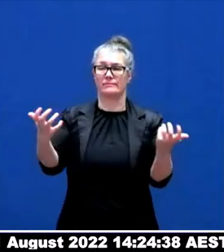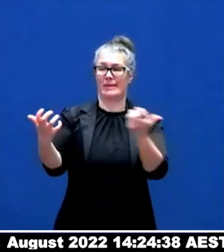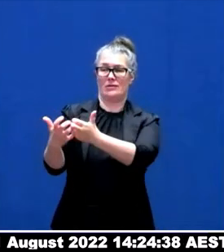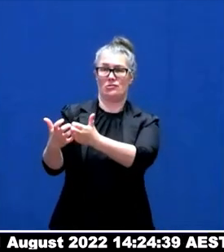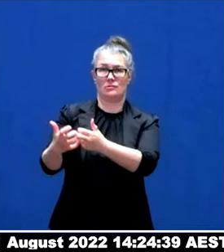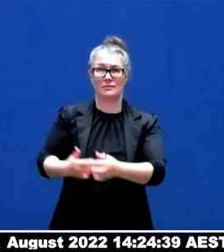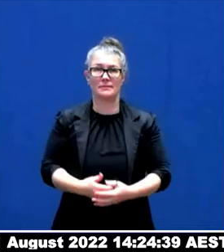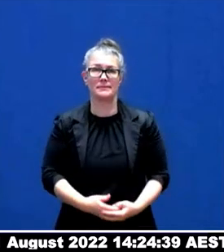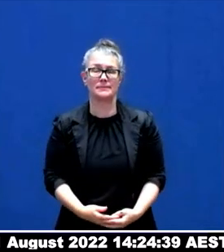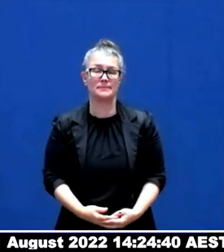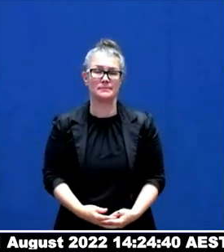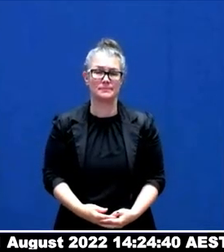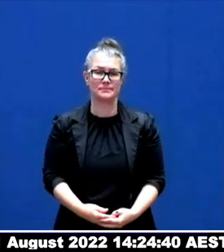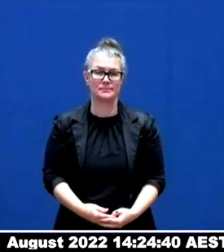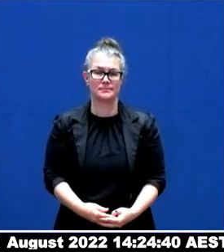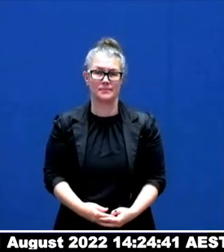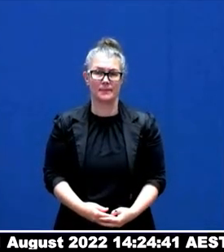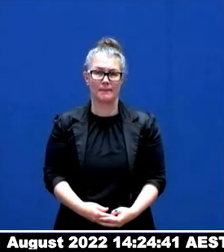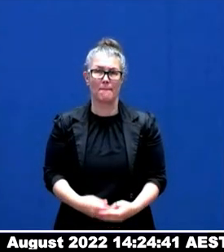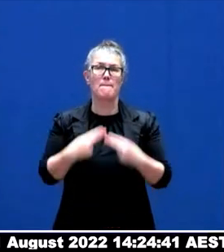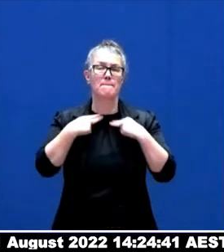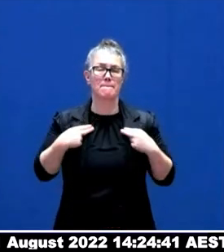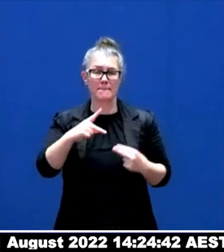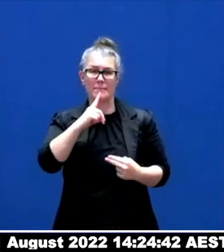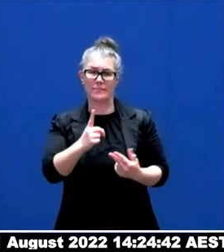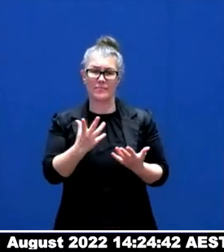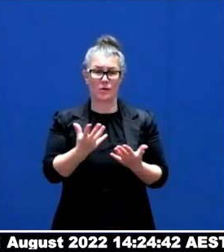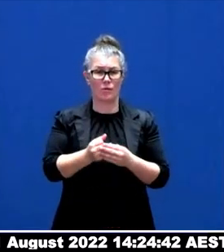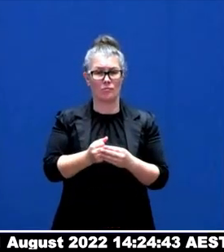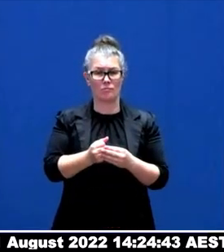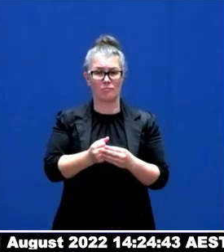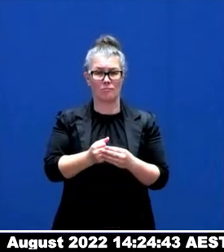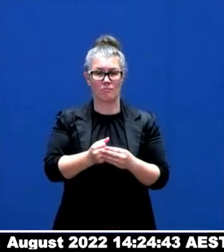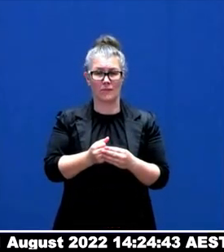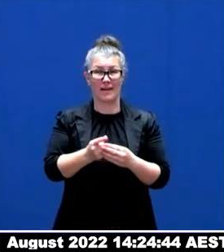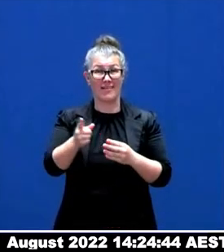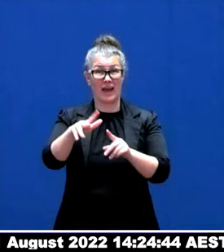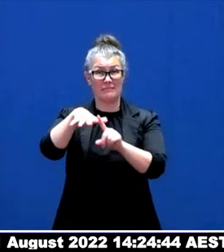And so in that emergency or urgent context, where somebody has become